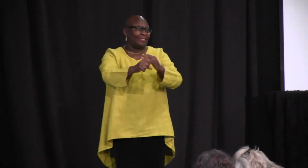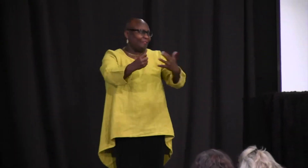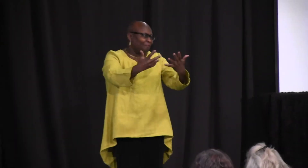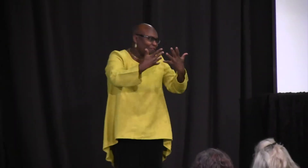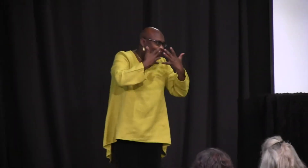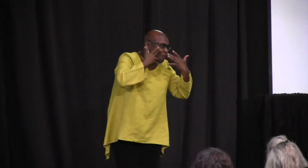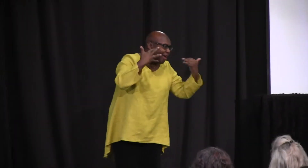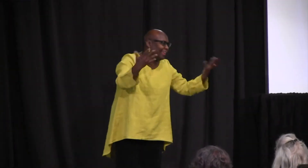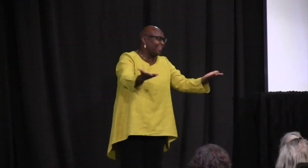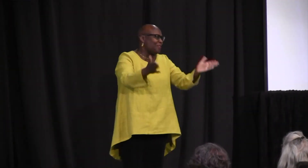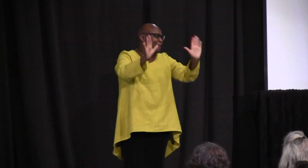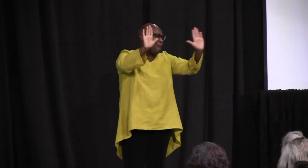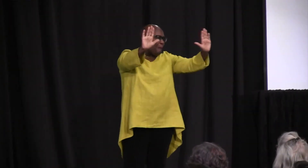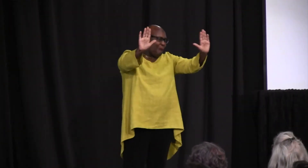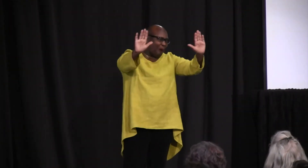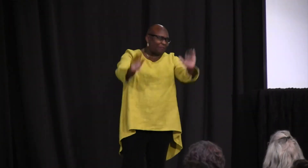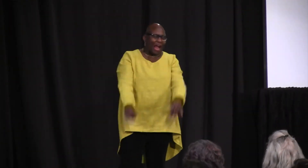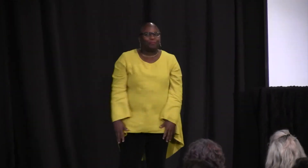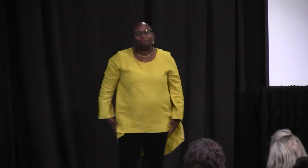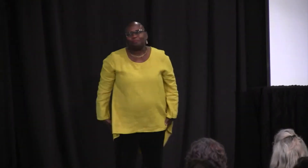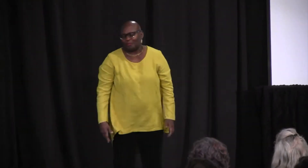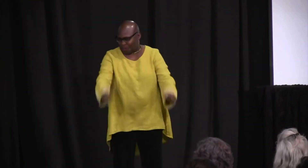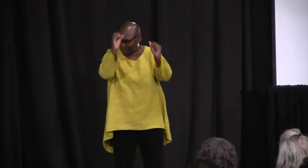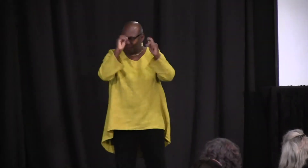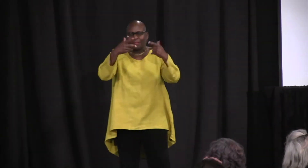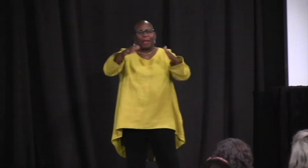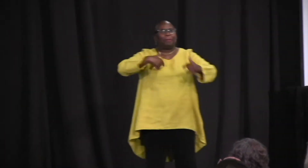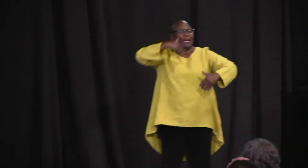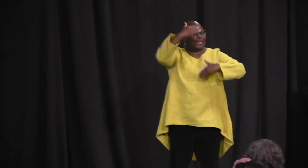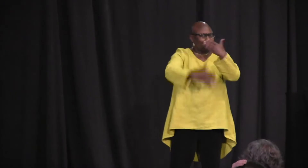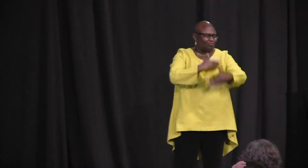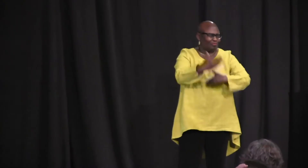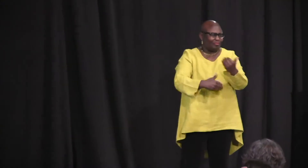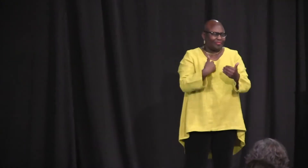I have a lot to talk about and not a lot of time so I'm